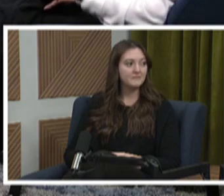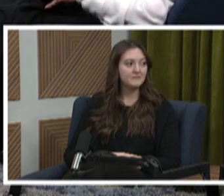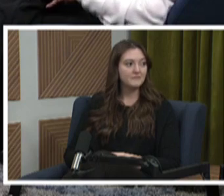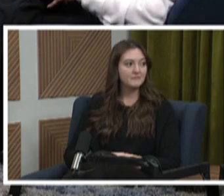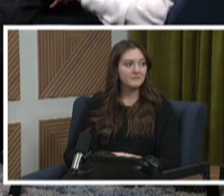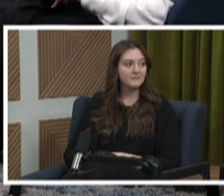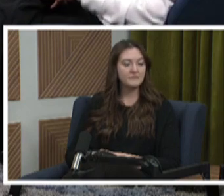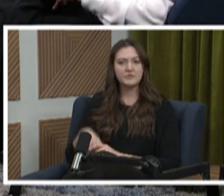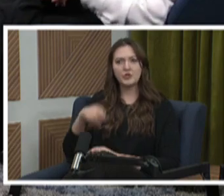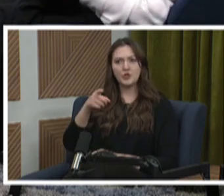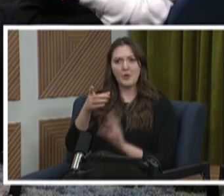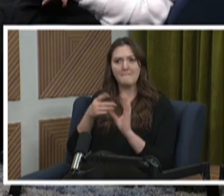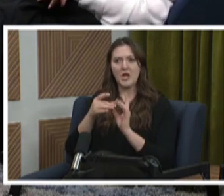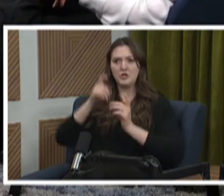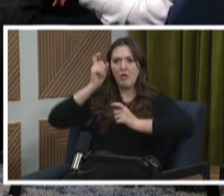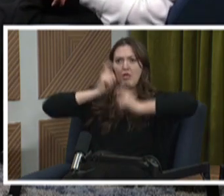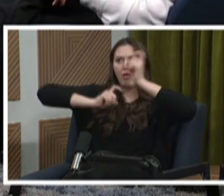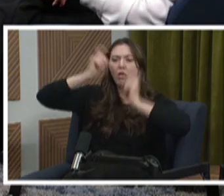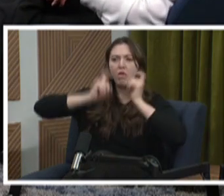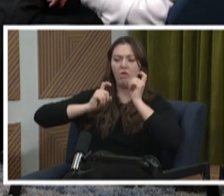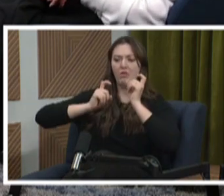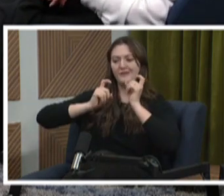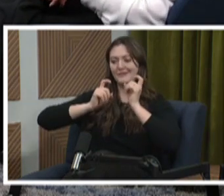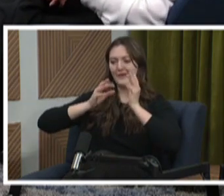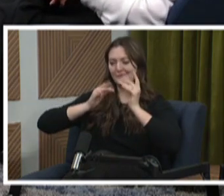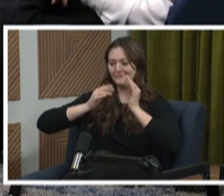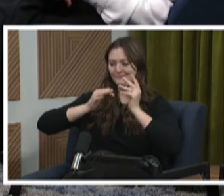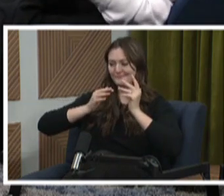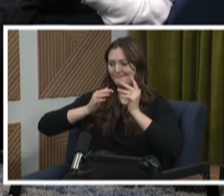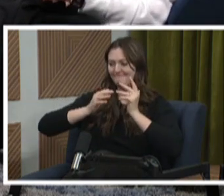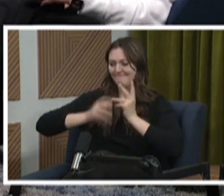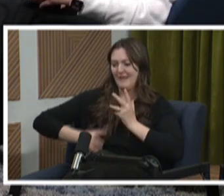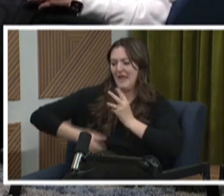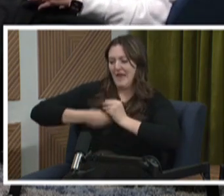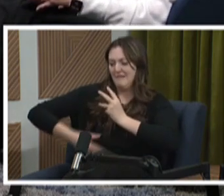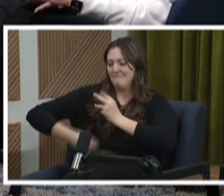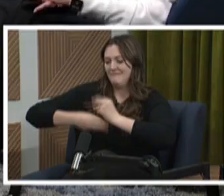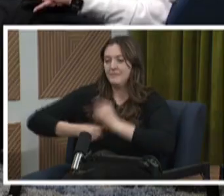You mentioned facial expressions and sort of the additional things beyond the signs.